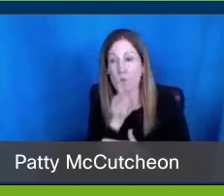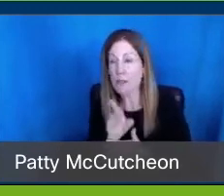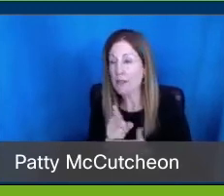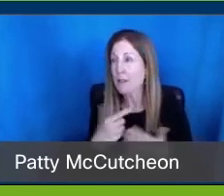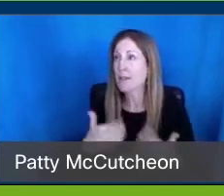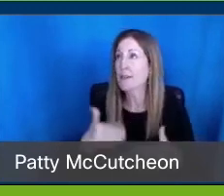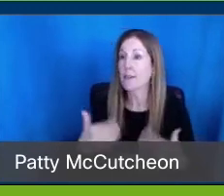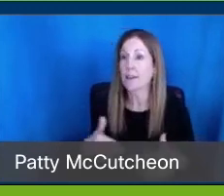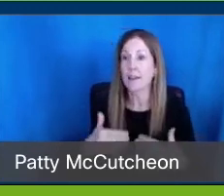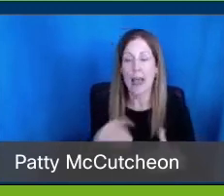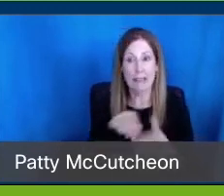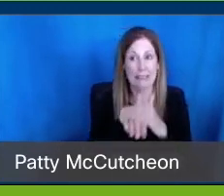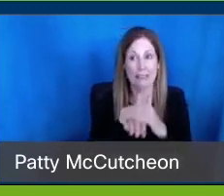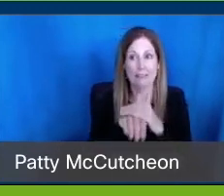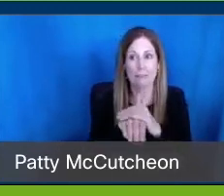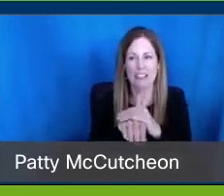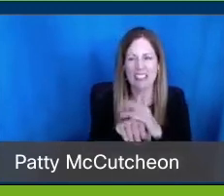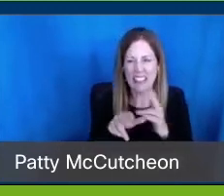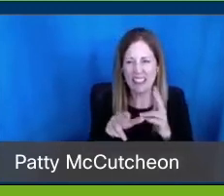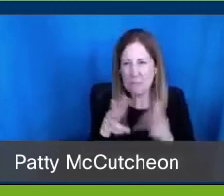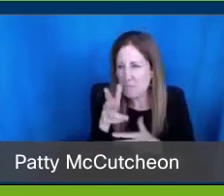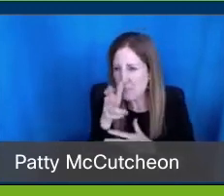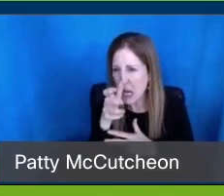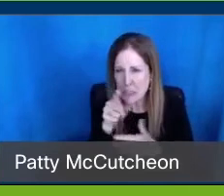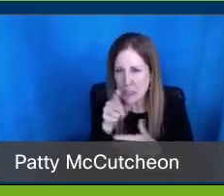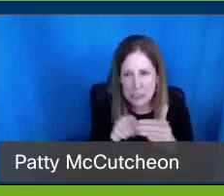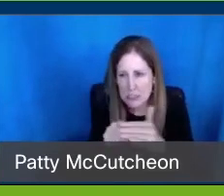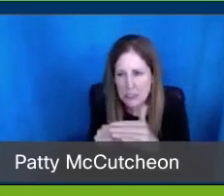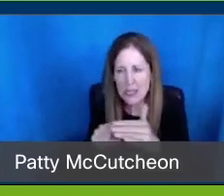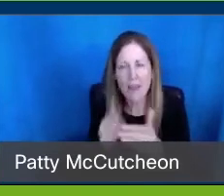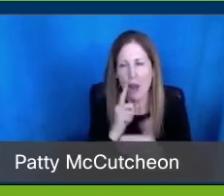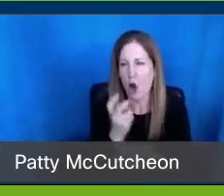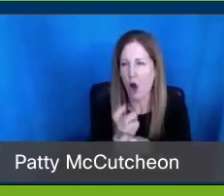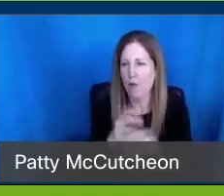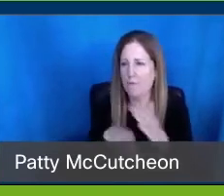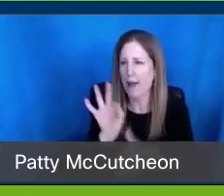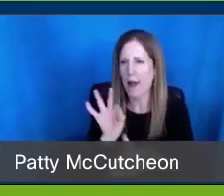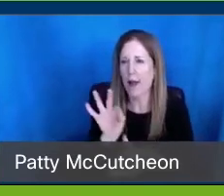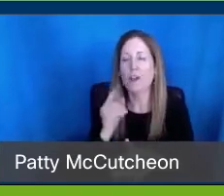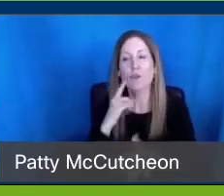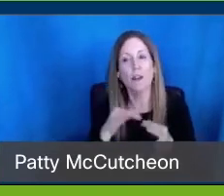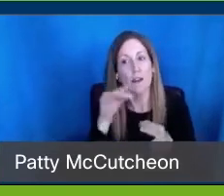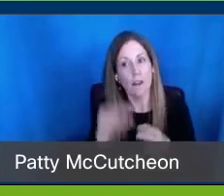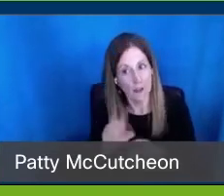Accessibility bugs that, in all honesty, we had to put off to version two, and there will be a version two.